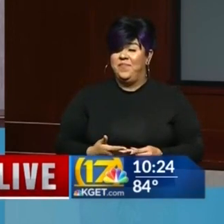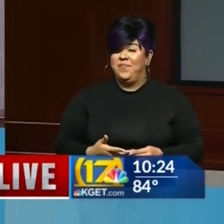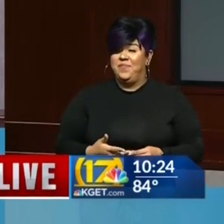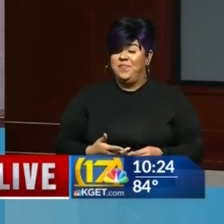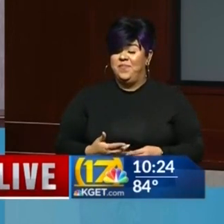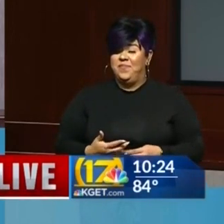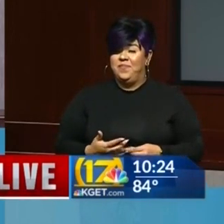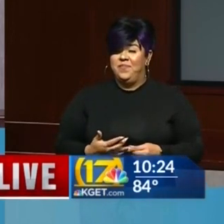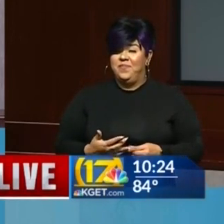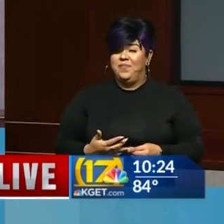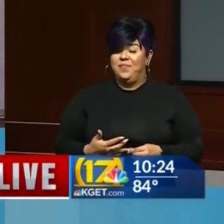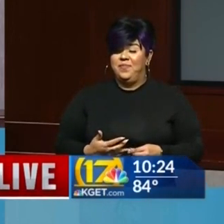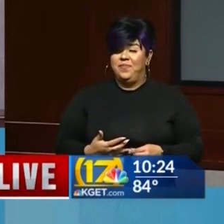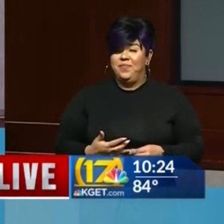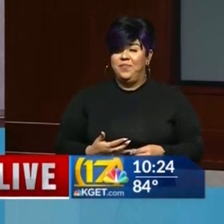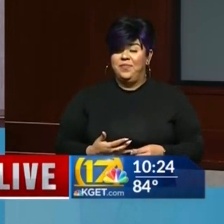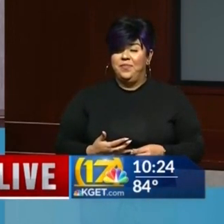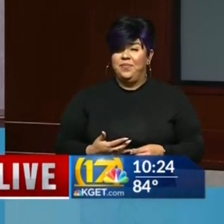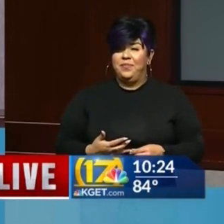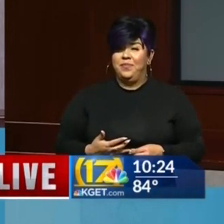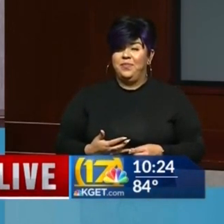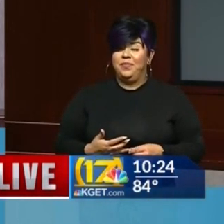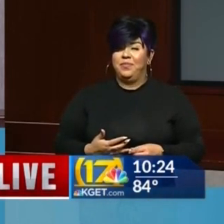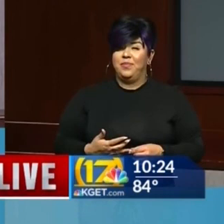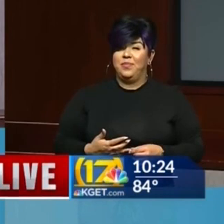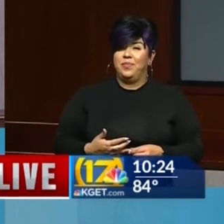OKAY. BAKERSFIELD CALIFORNIAN.